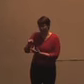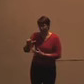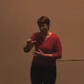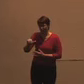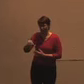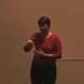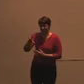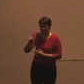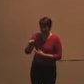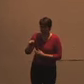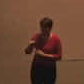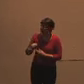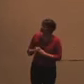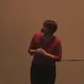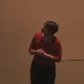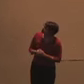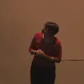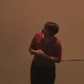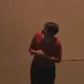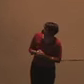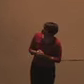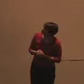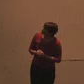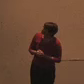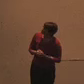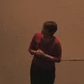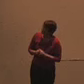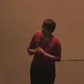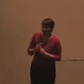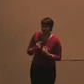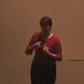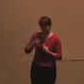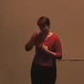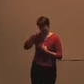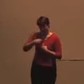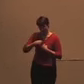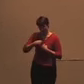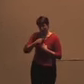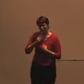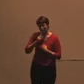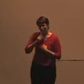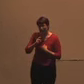So, for me, it's really, really amazing